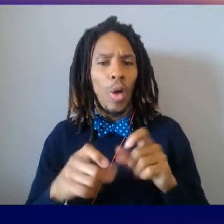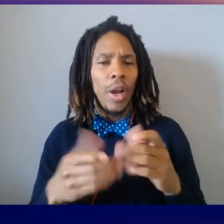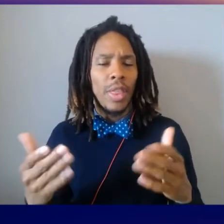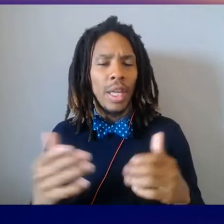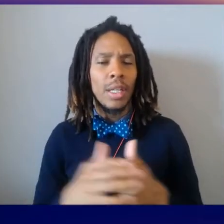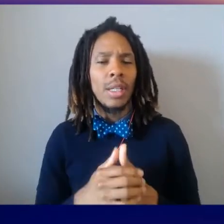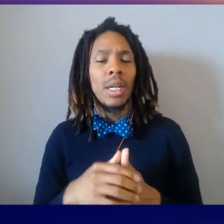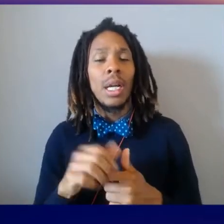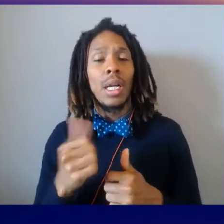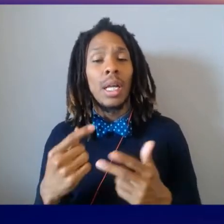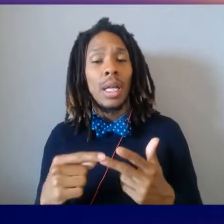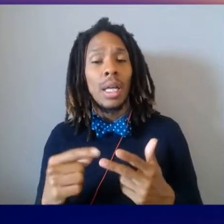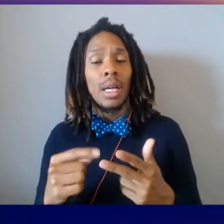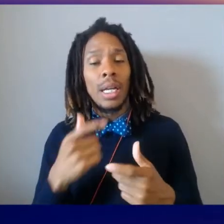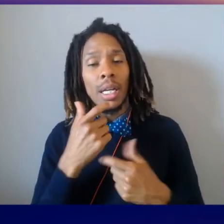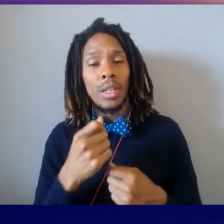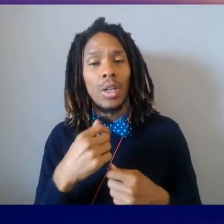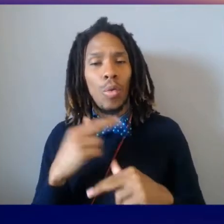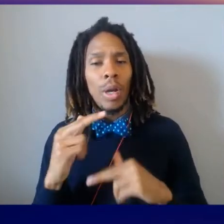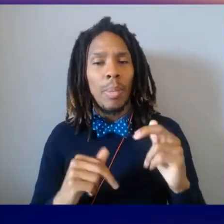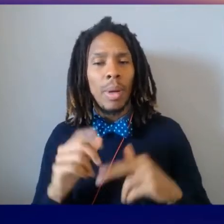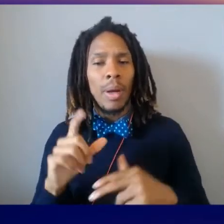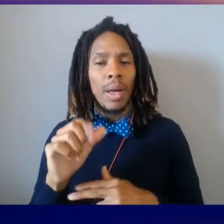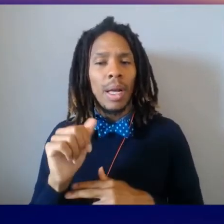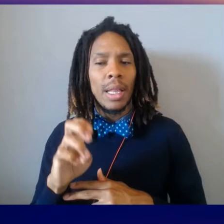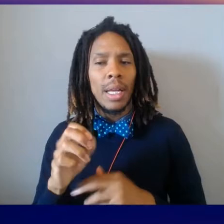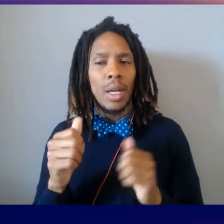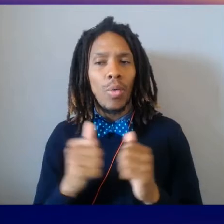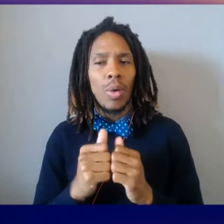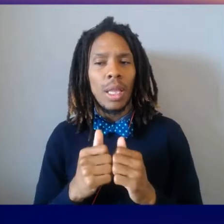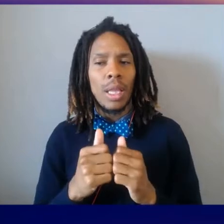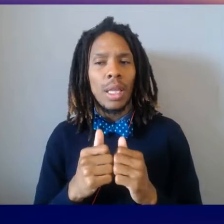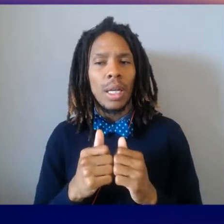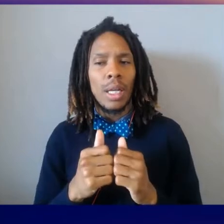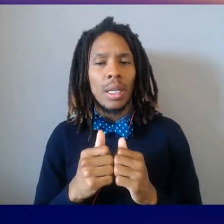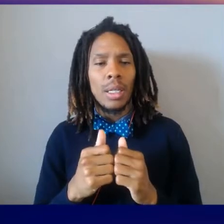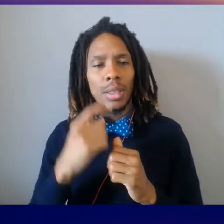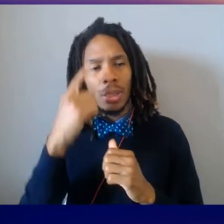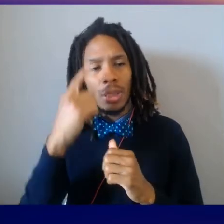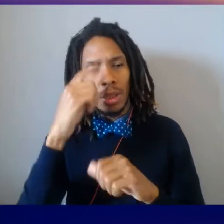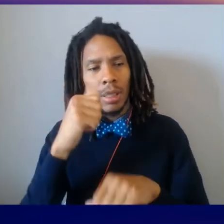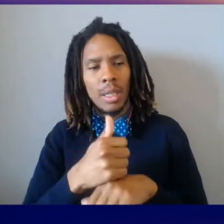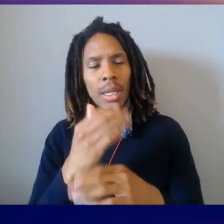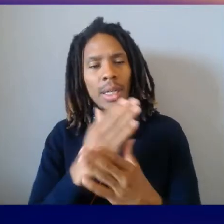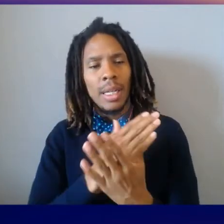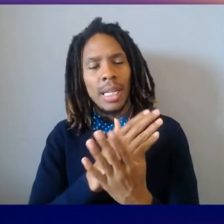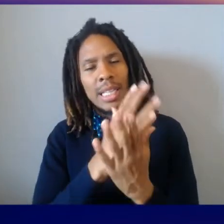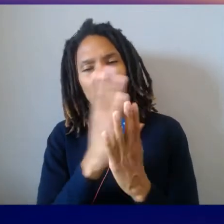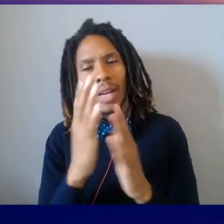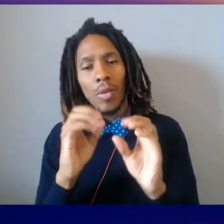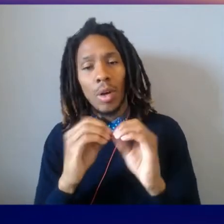is we built Lake with the mindset of an entire organization. So, as soon as you turn on the data store,